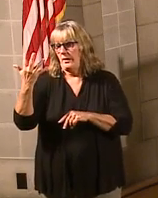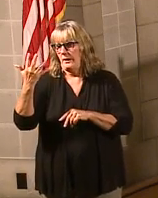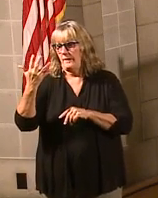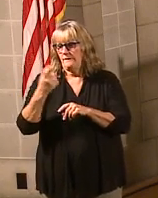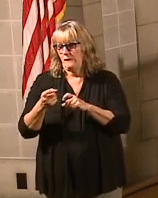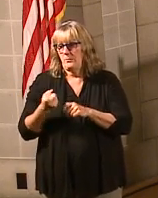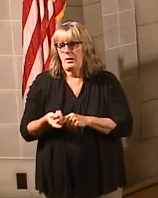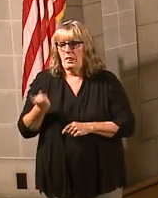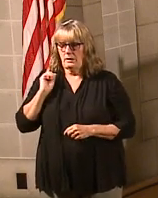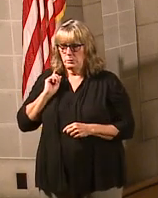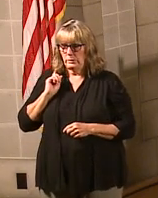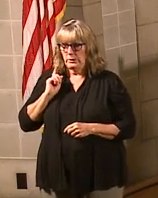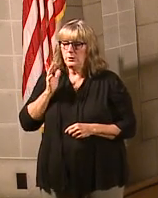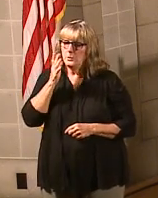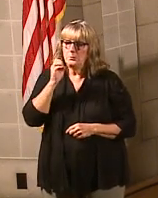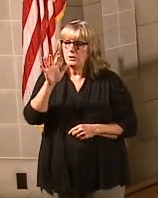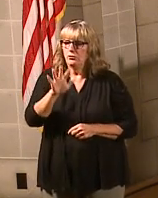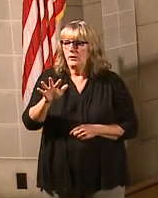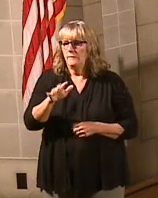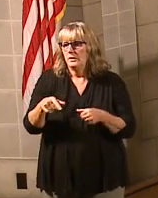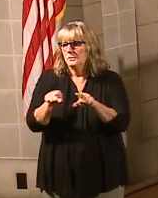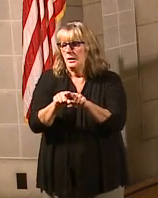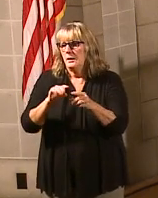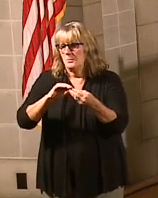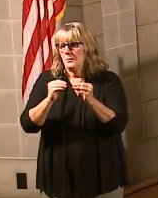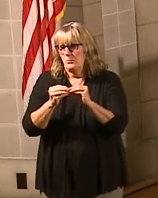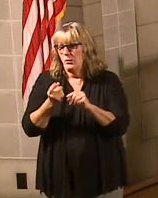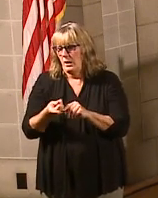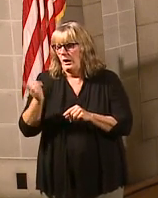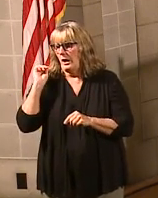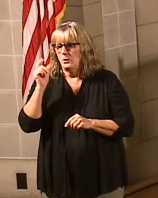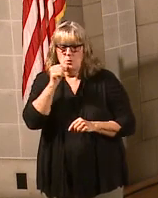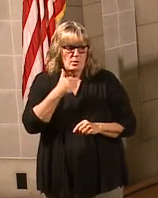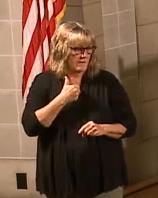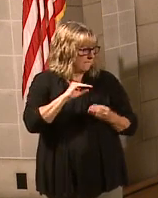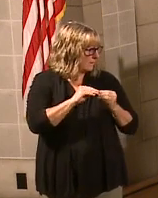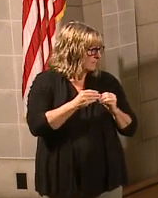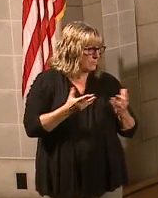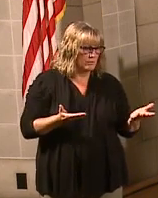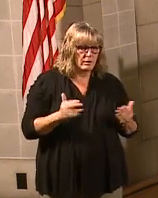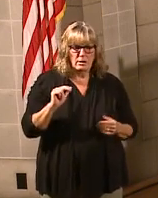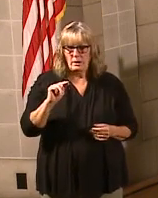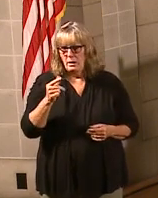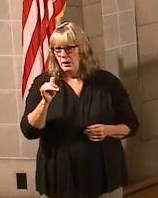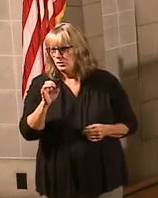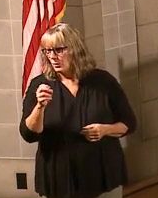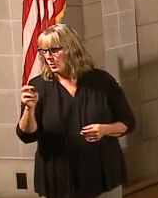SO GIVEN THAT WE ARE ONLY UP